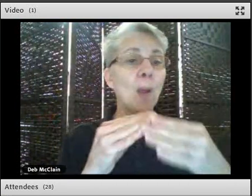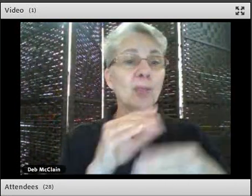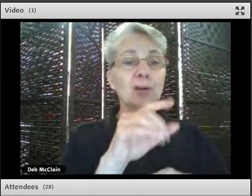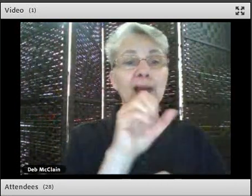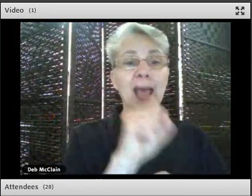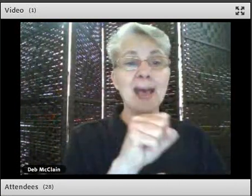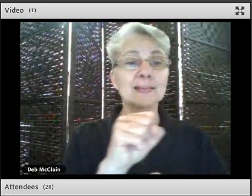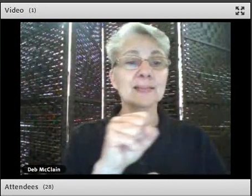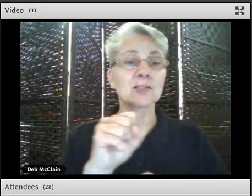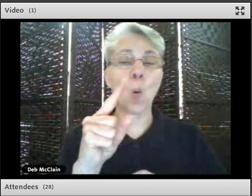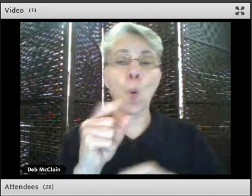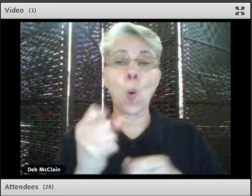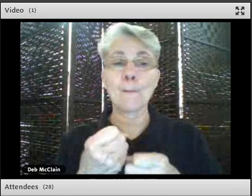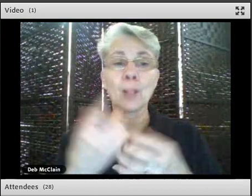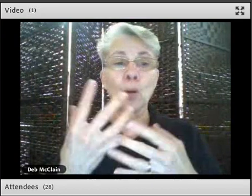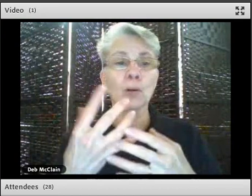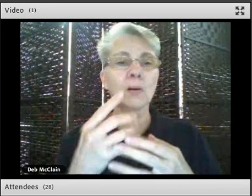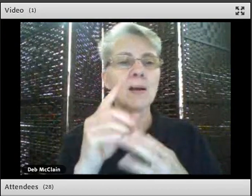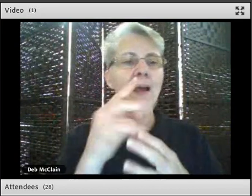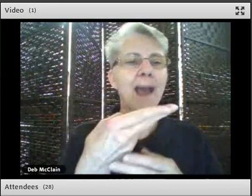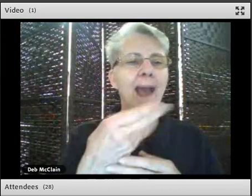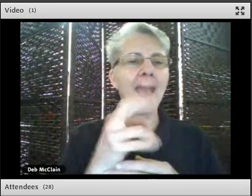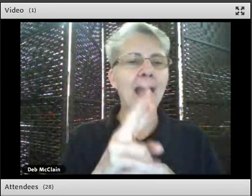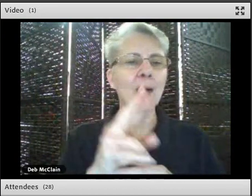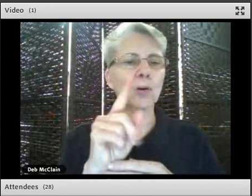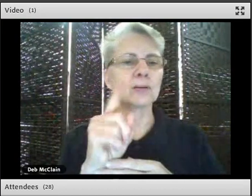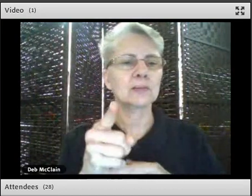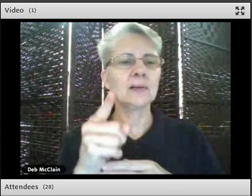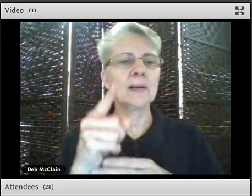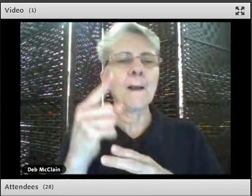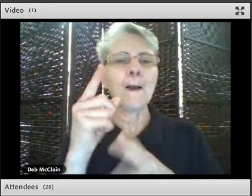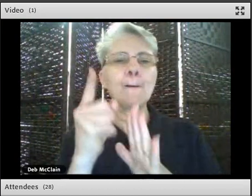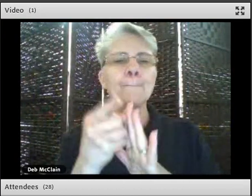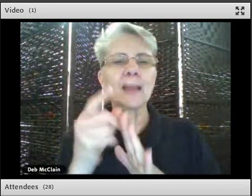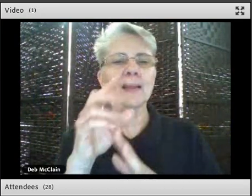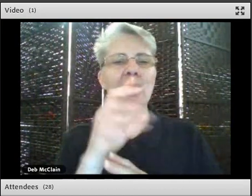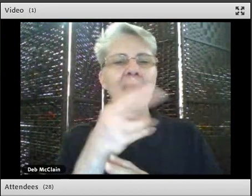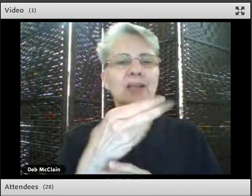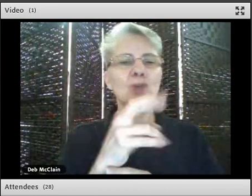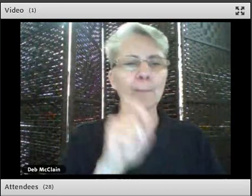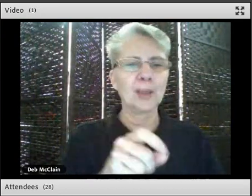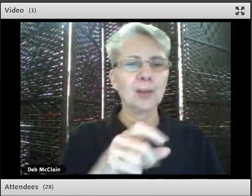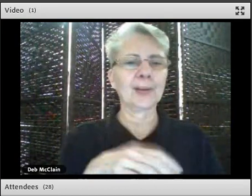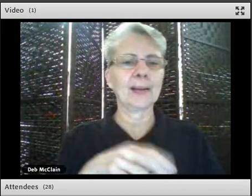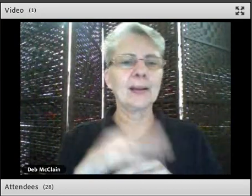"min.", and "sec." So, make use of those abbreviations